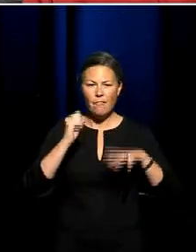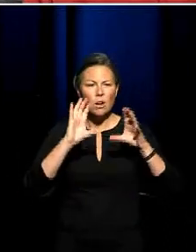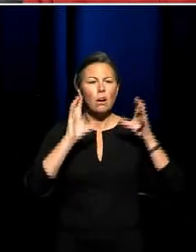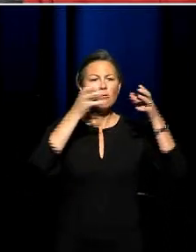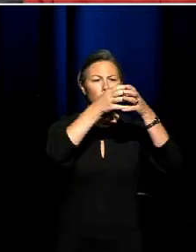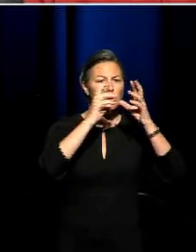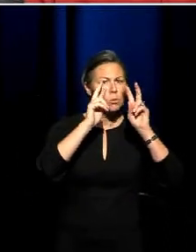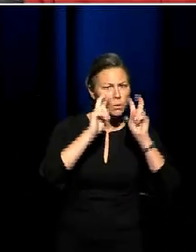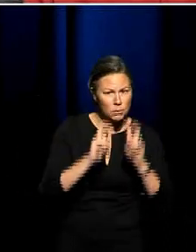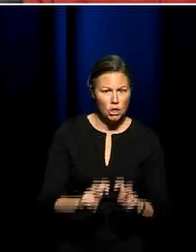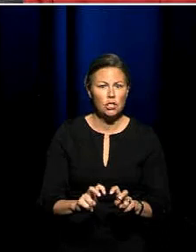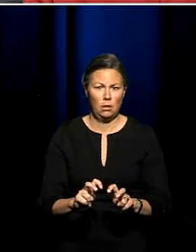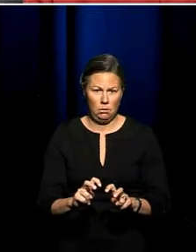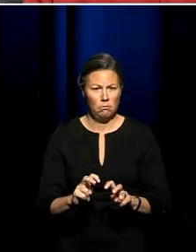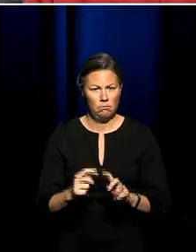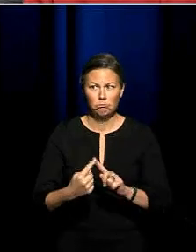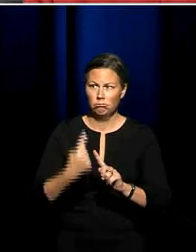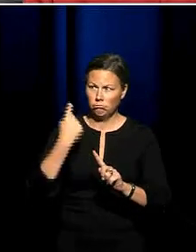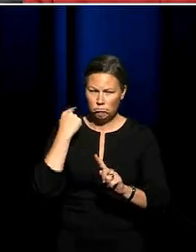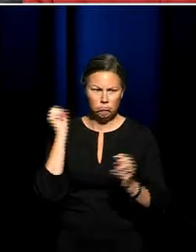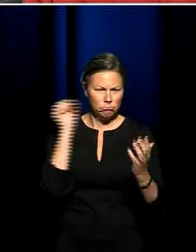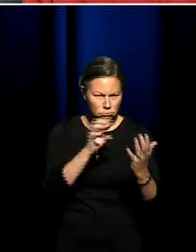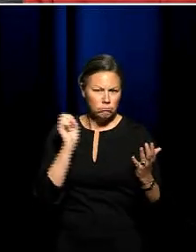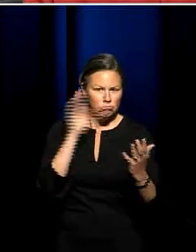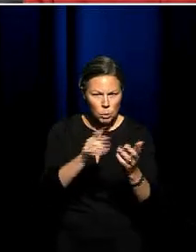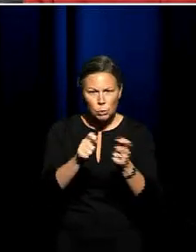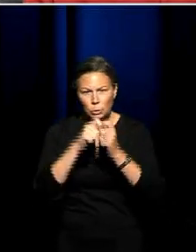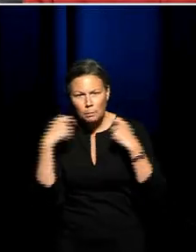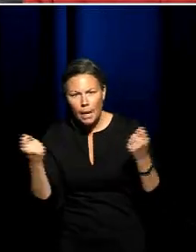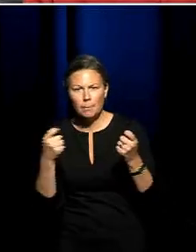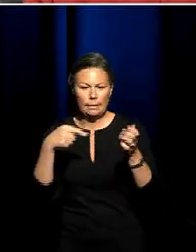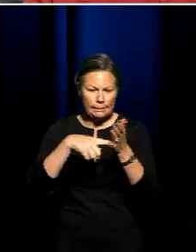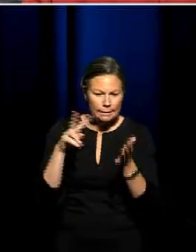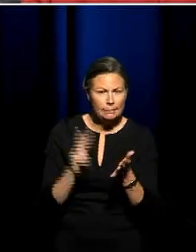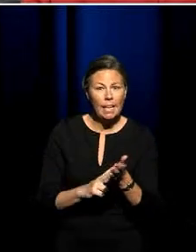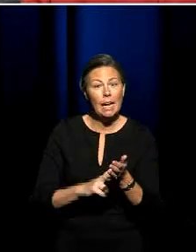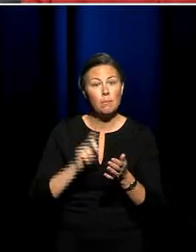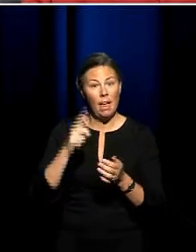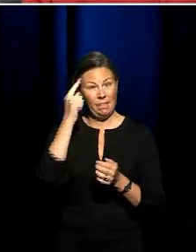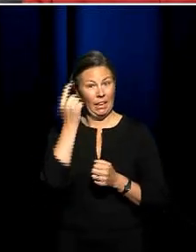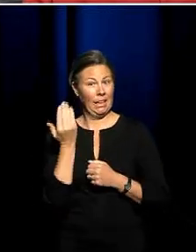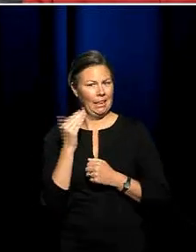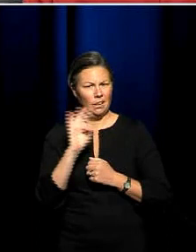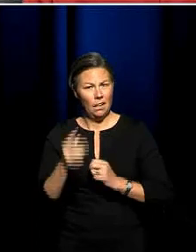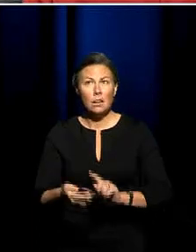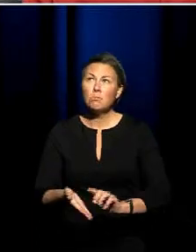they actually have a very long history. In this country, the first Royal Commission was established by the colony of Victoria